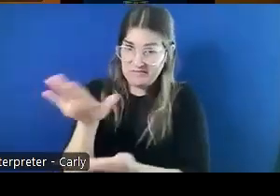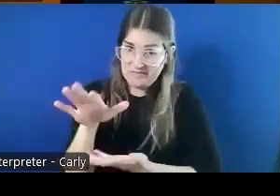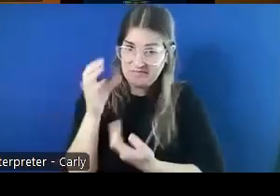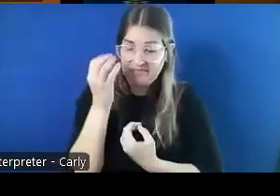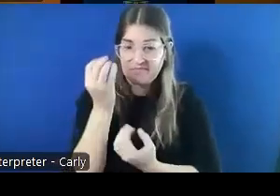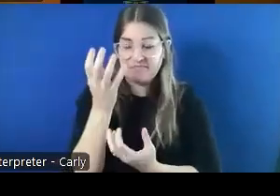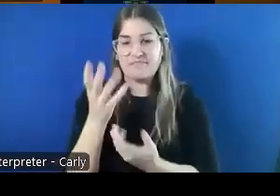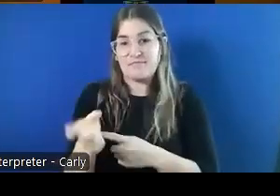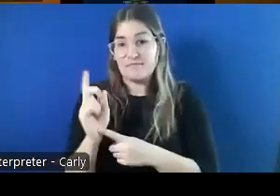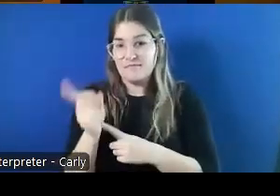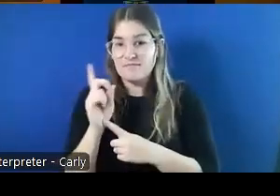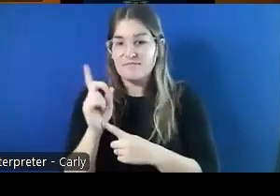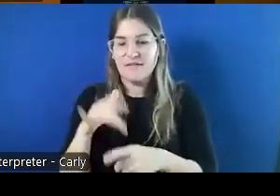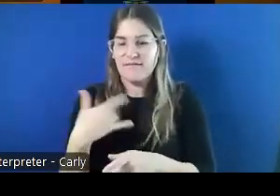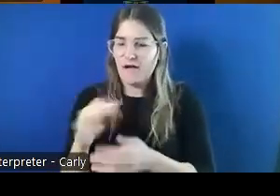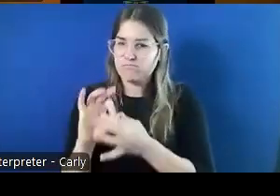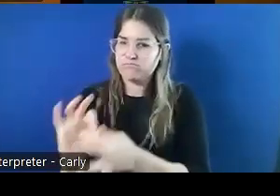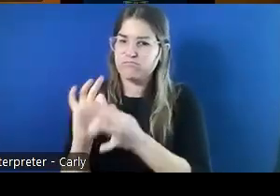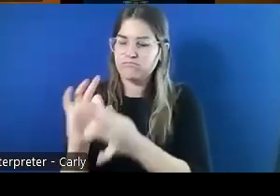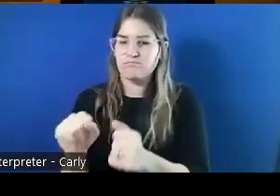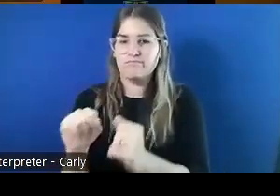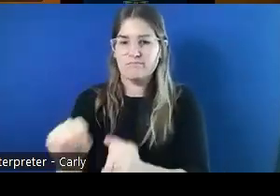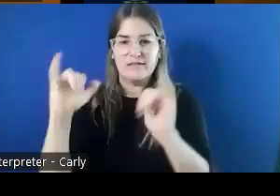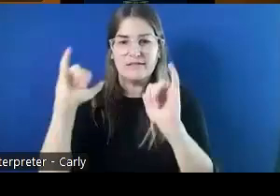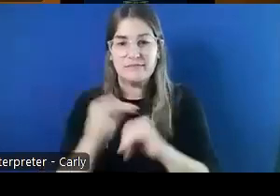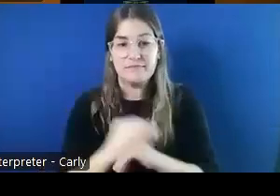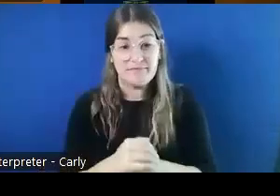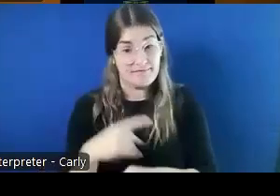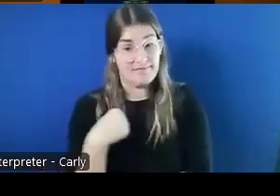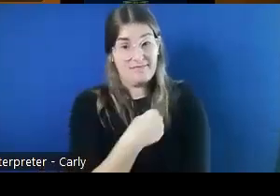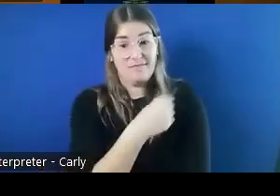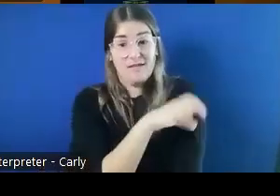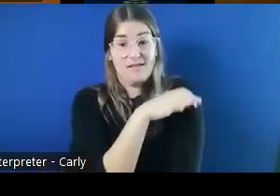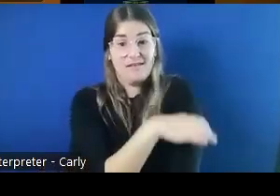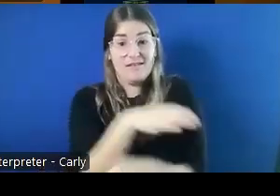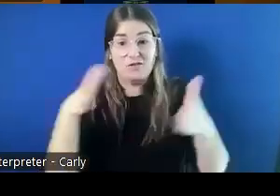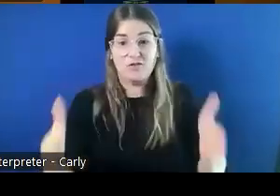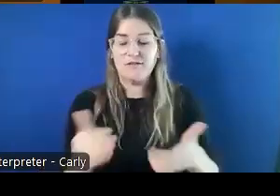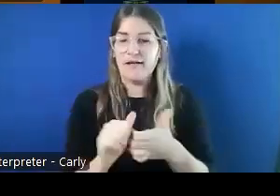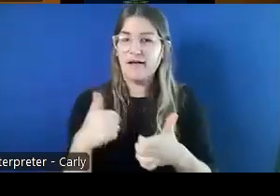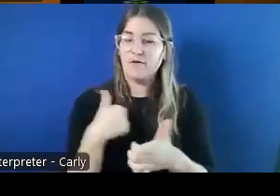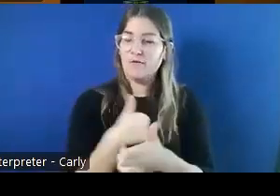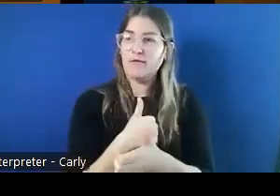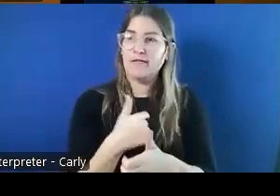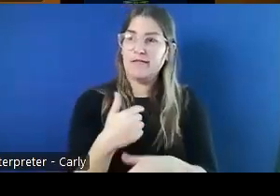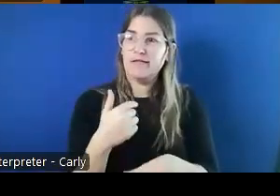given moment um and then us as clinicians um how we are incorporating even thinking about